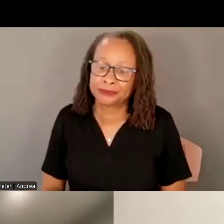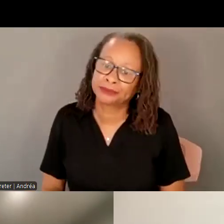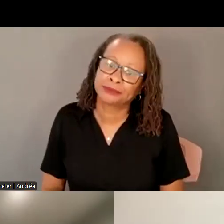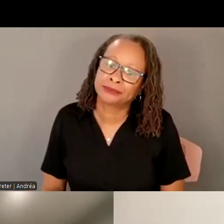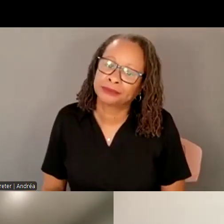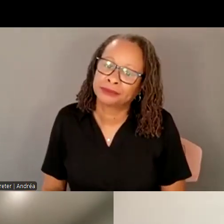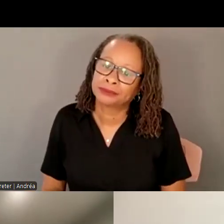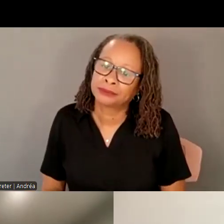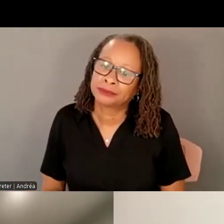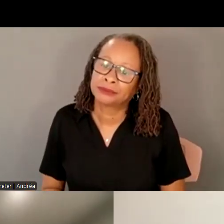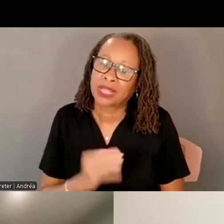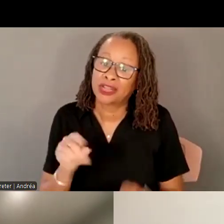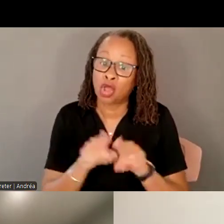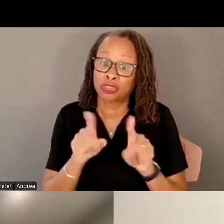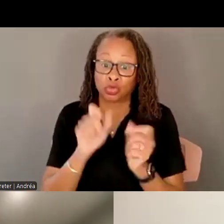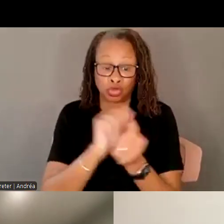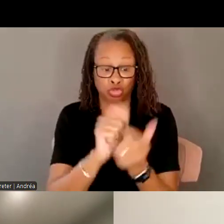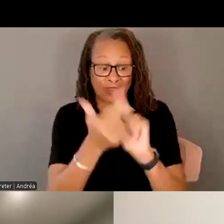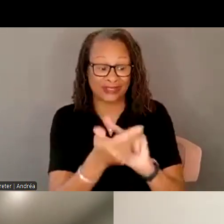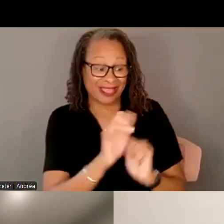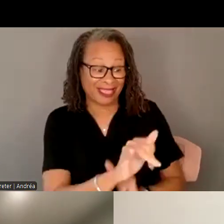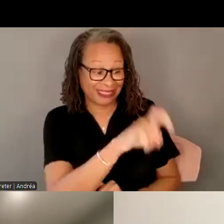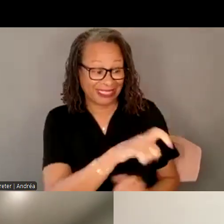and also to translate that into tasks